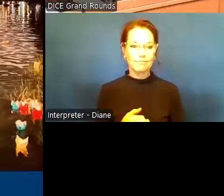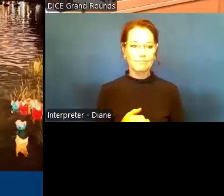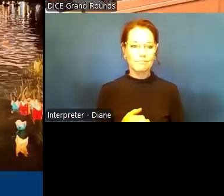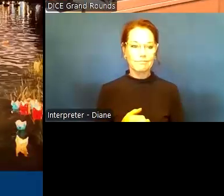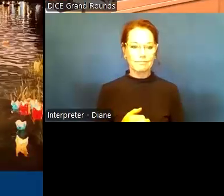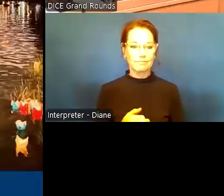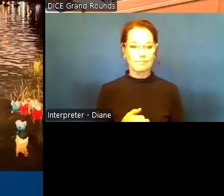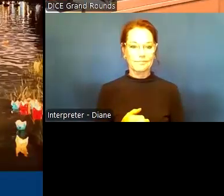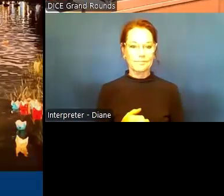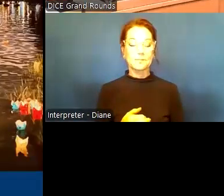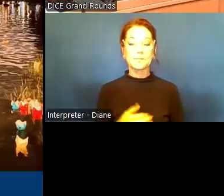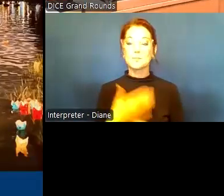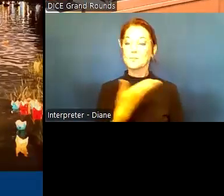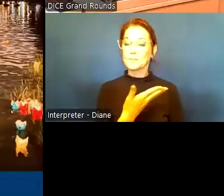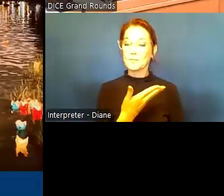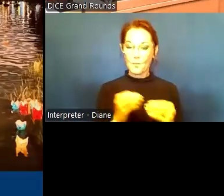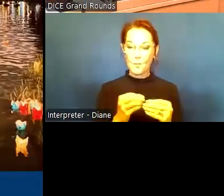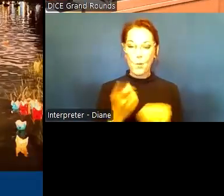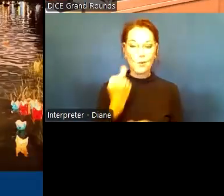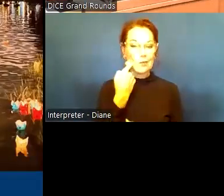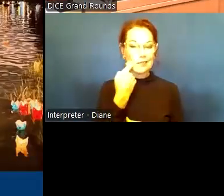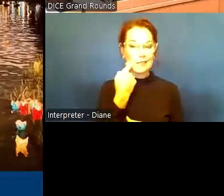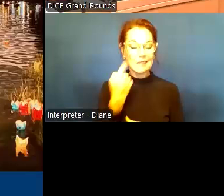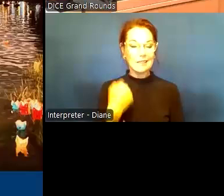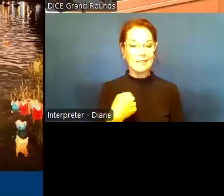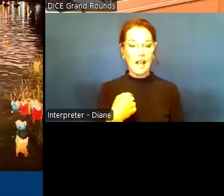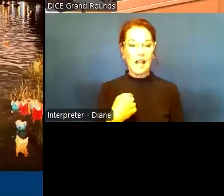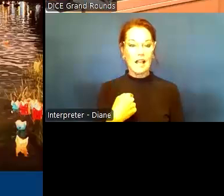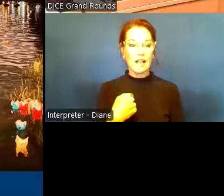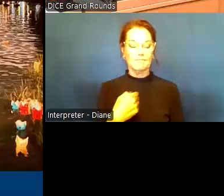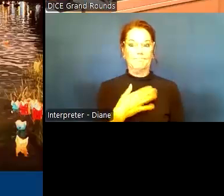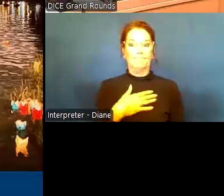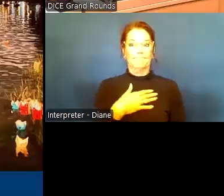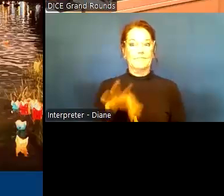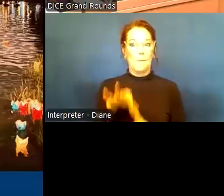um and then more recently I was able to um have a really special trip back to Vietnam